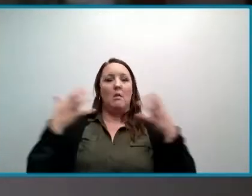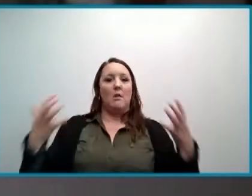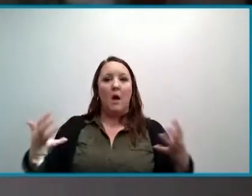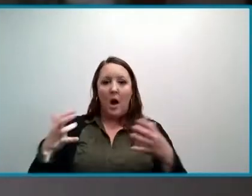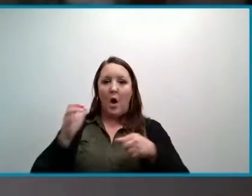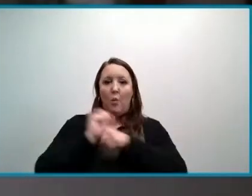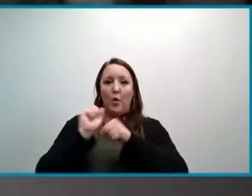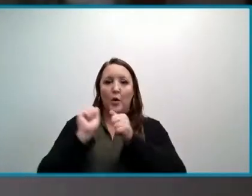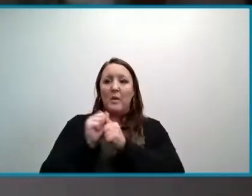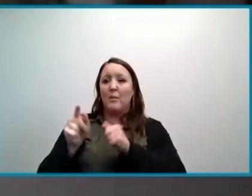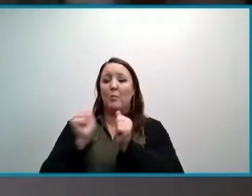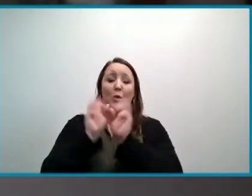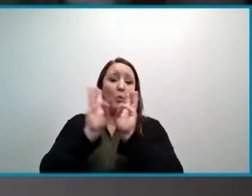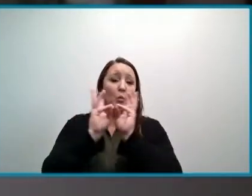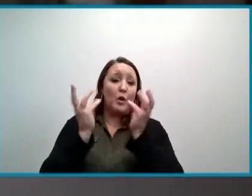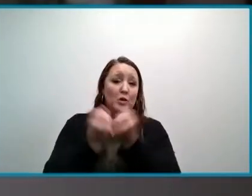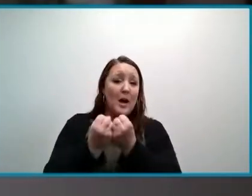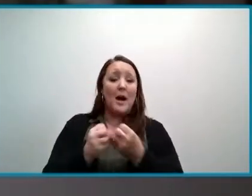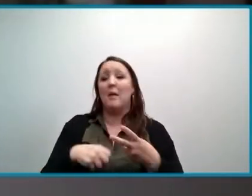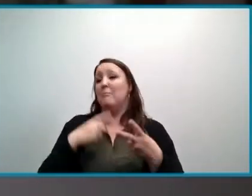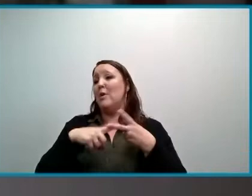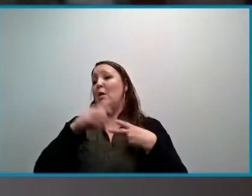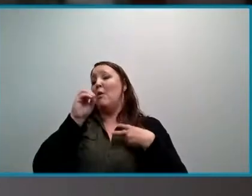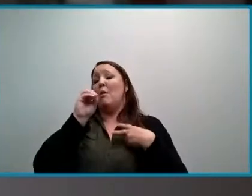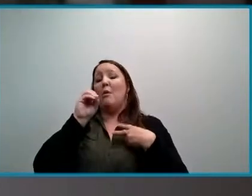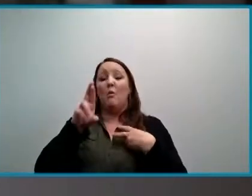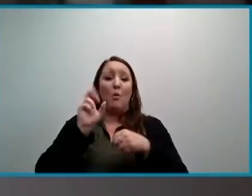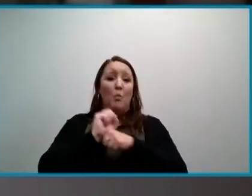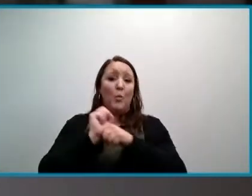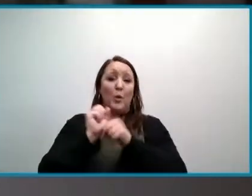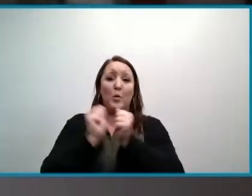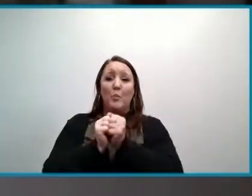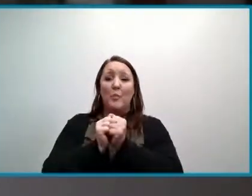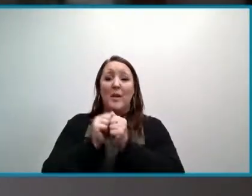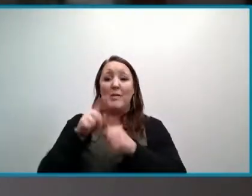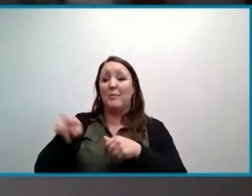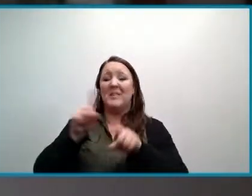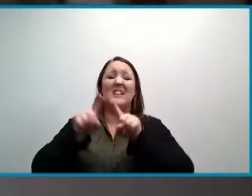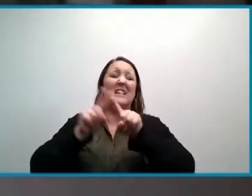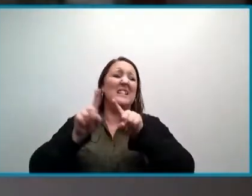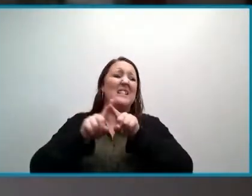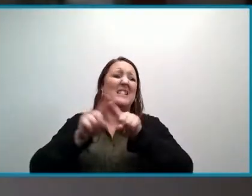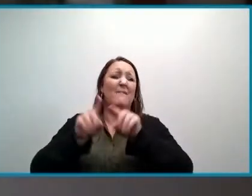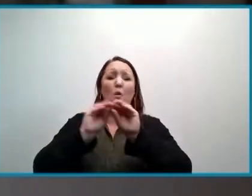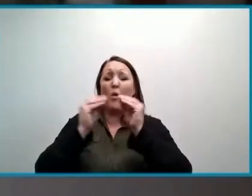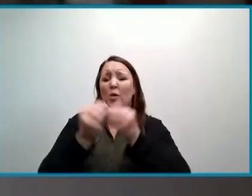workshop or working with them in different offerings and settings and discussions that we've hosted,